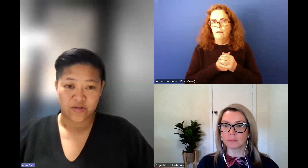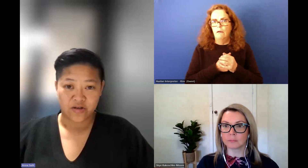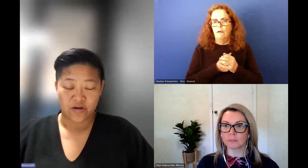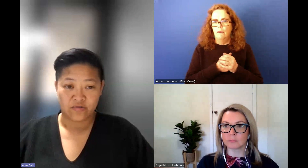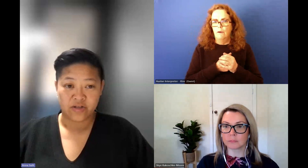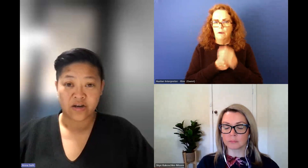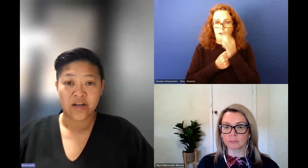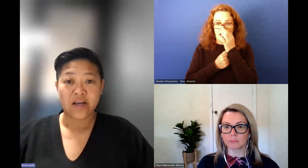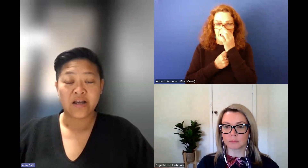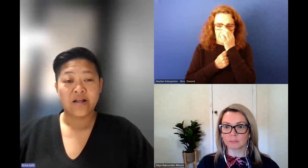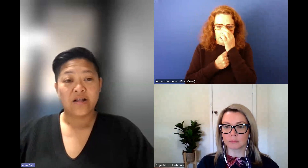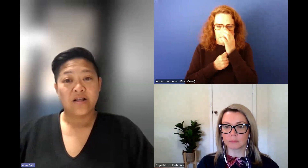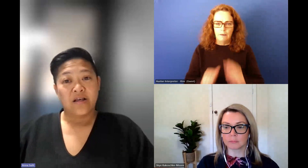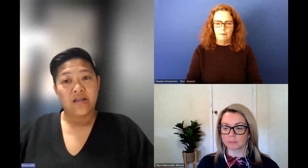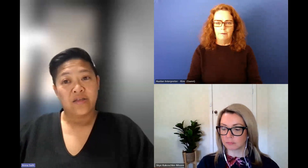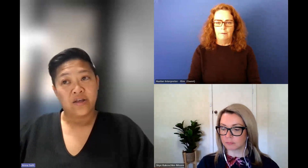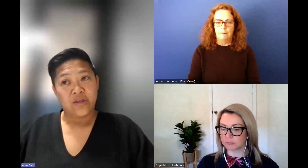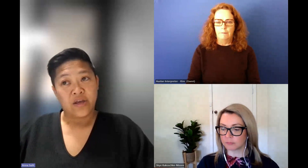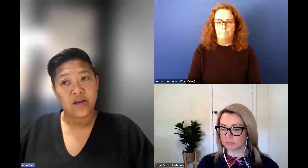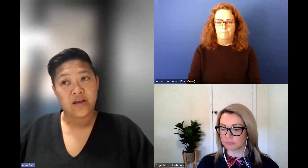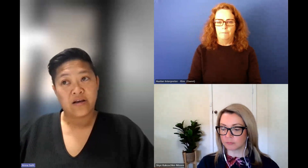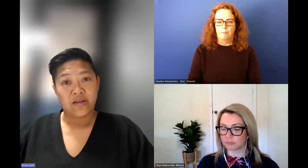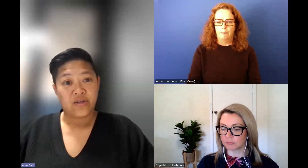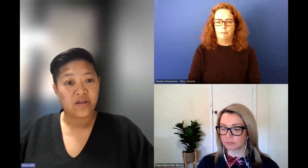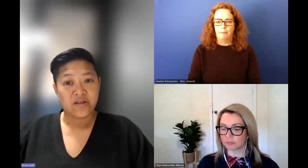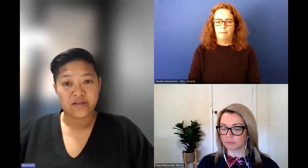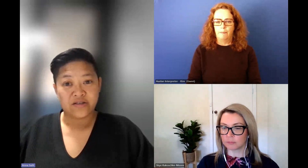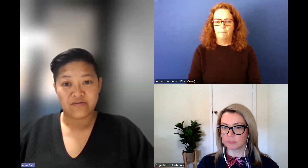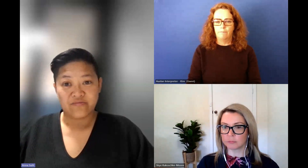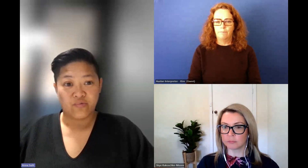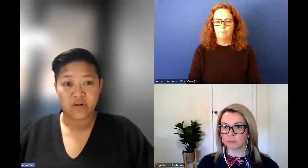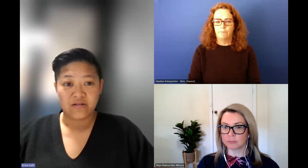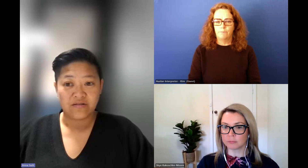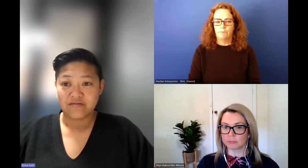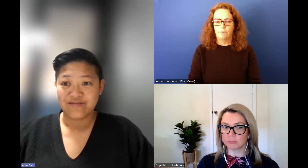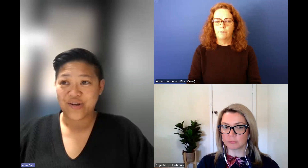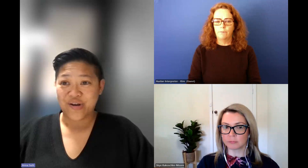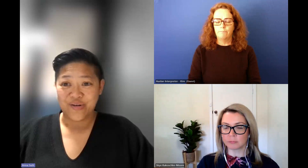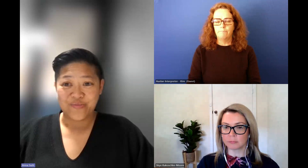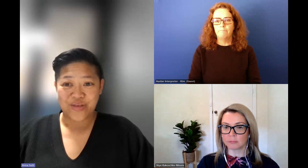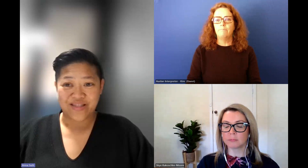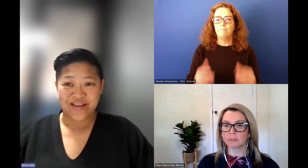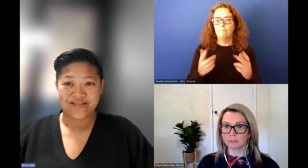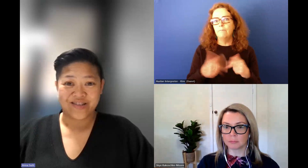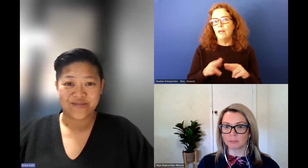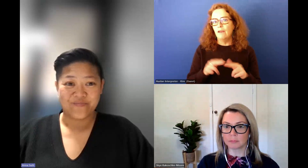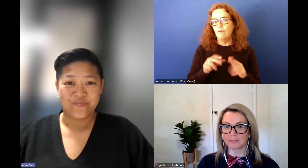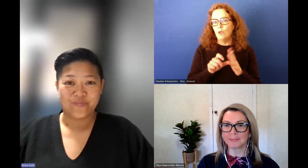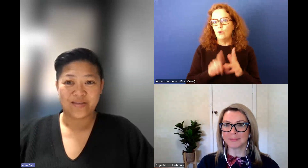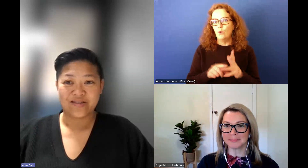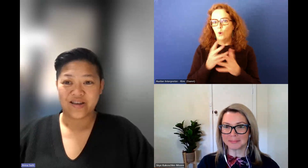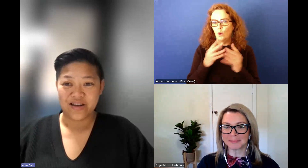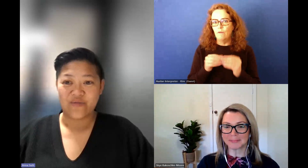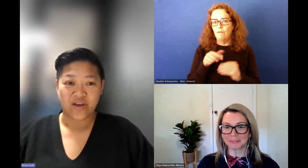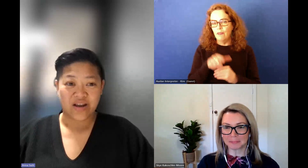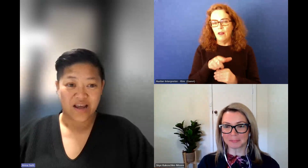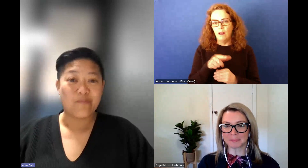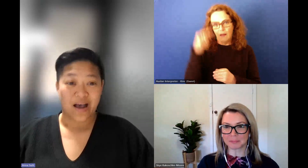some of the co-designing then I think there's real hope that there's some significant